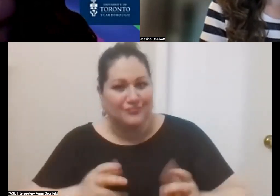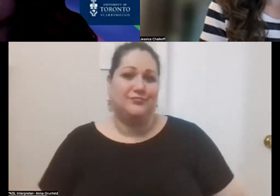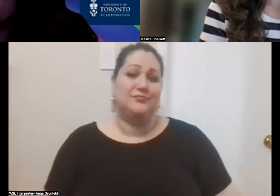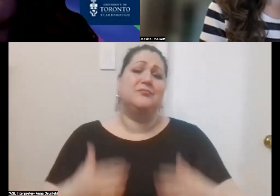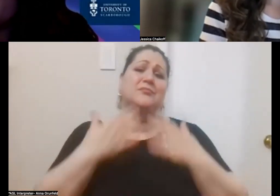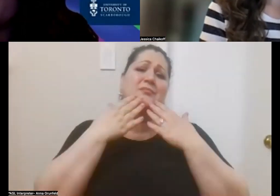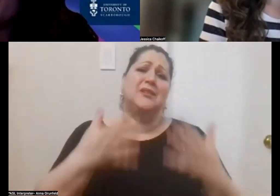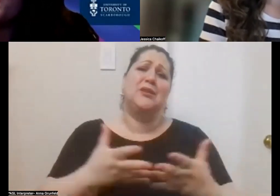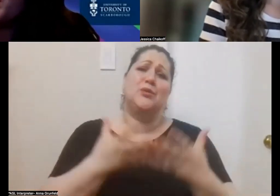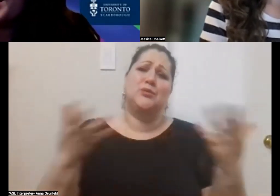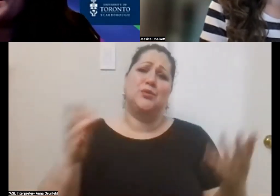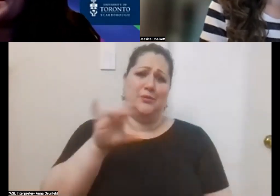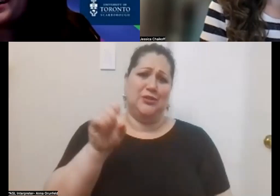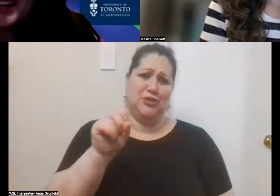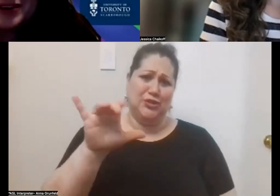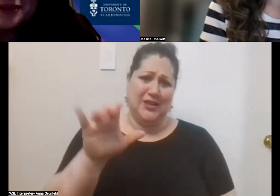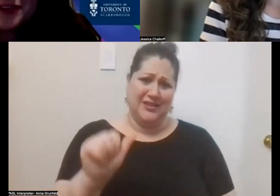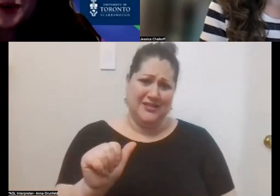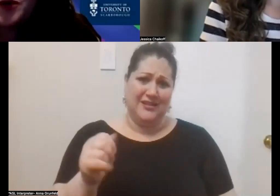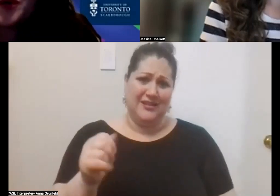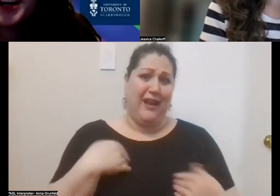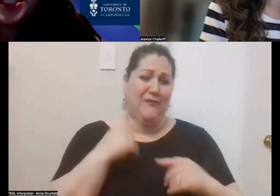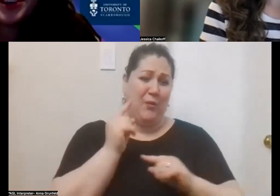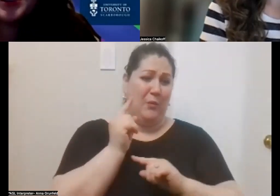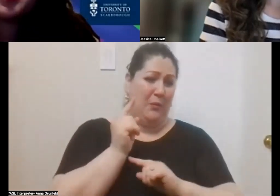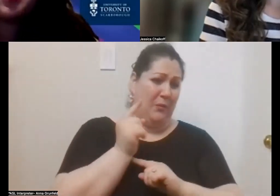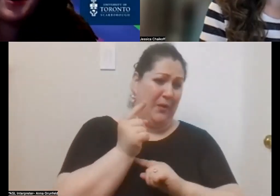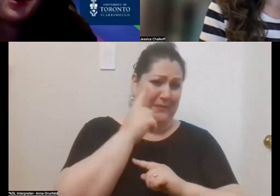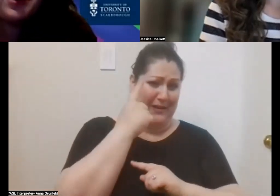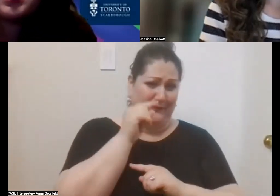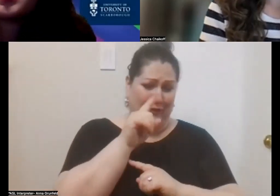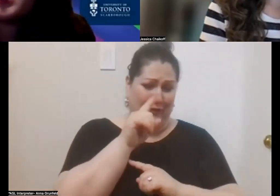We have one minute for questions, folks.